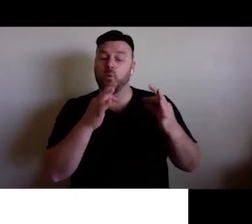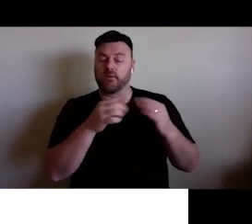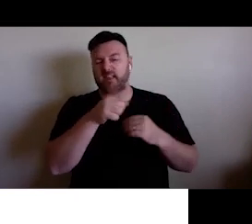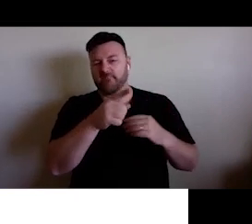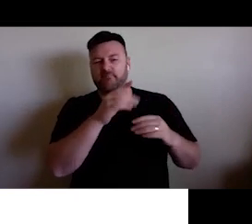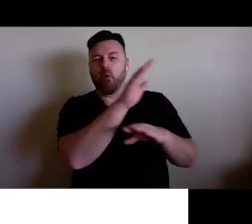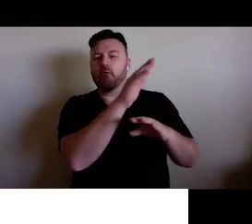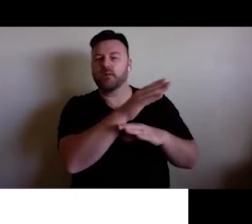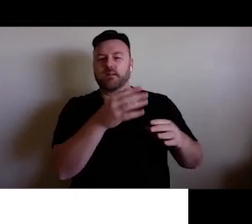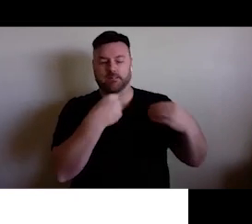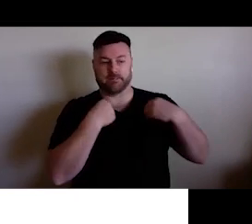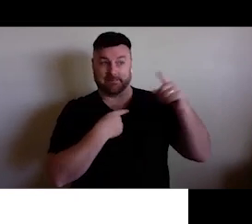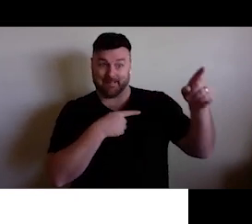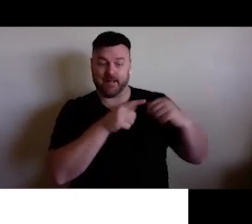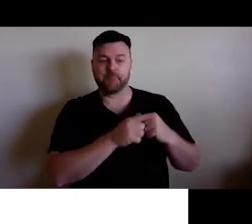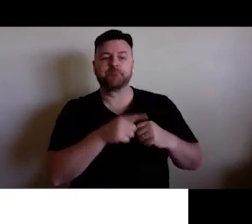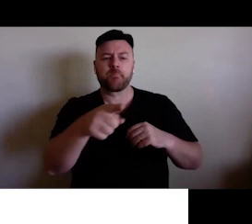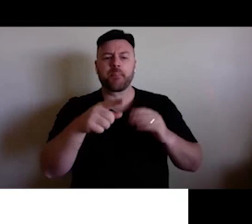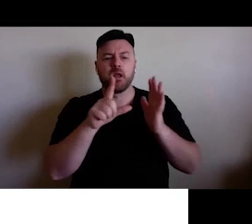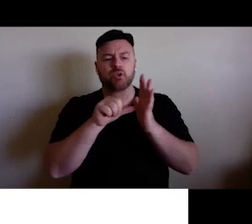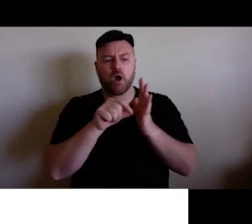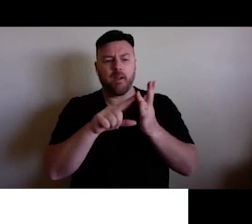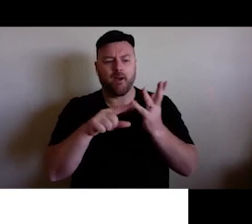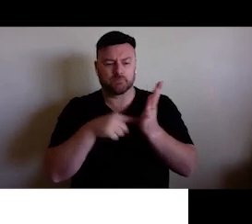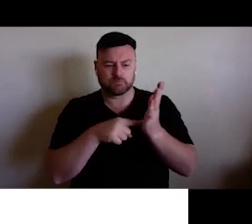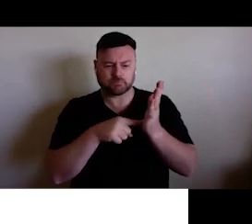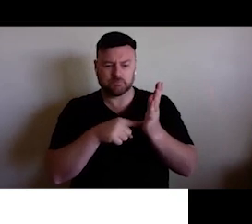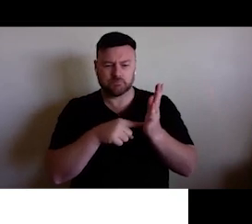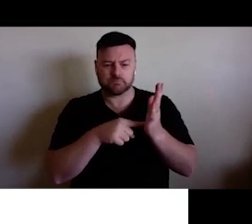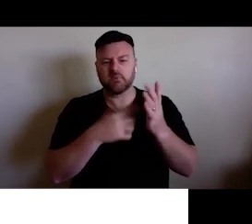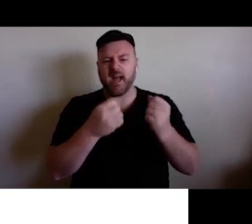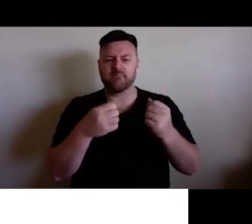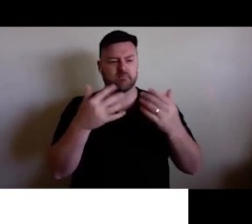bring together the best of emerging and established restaurants, bars,